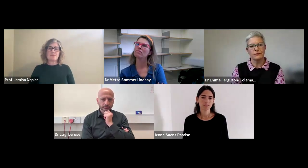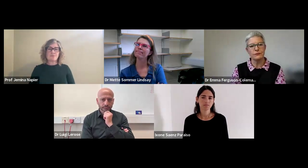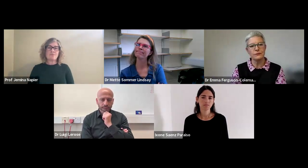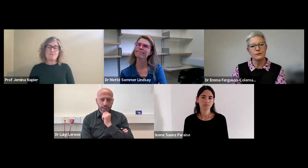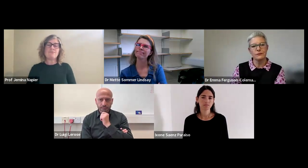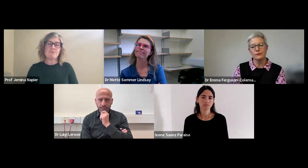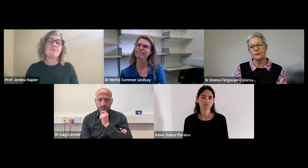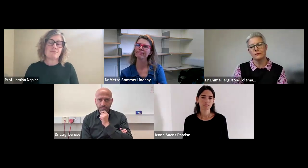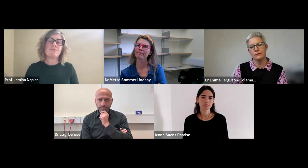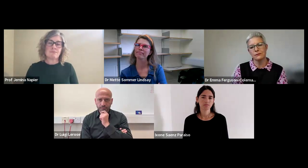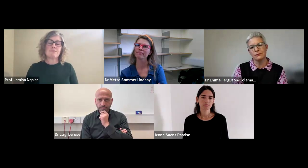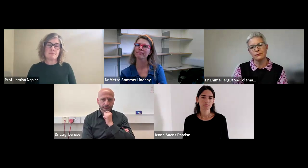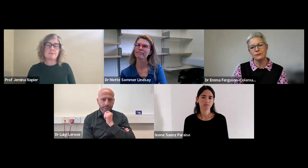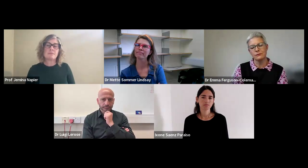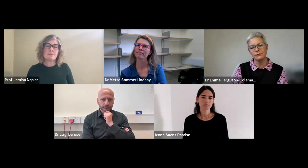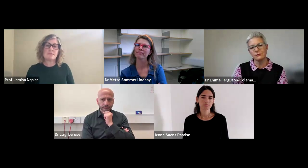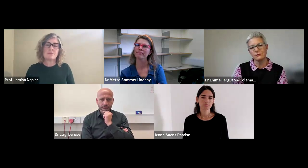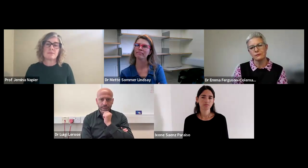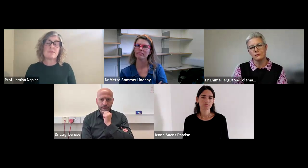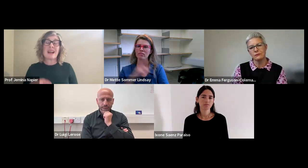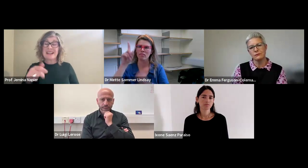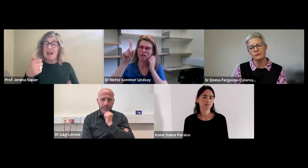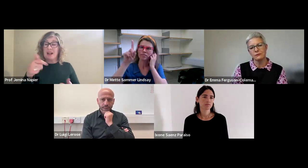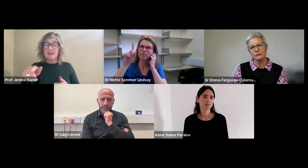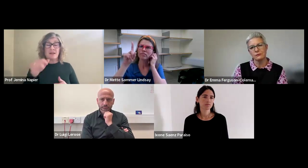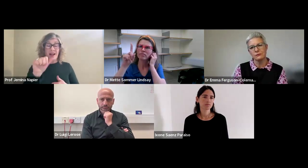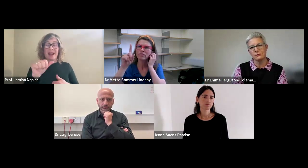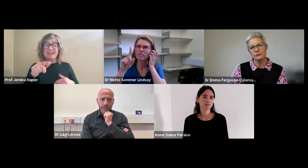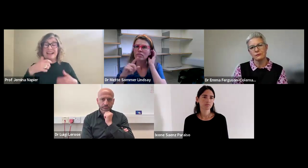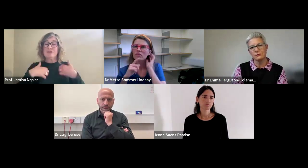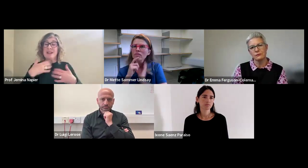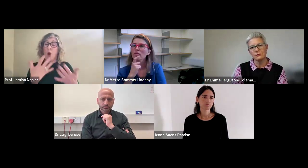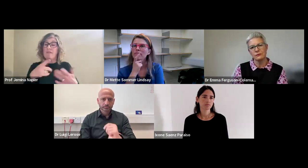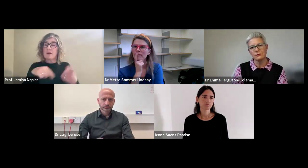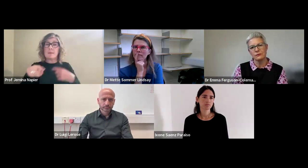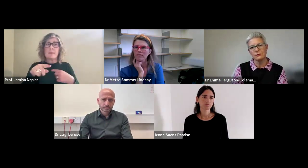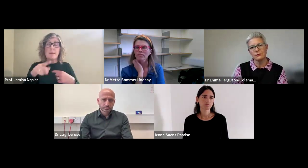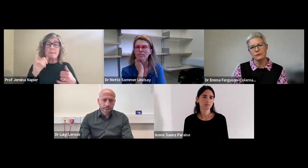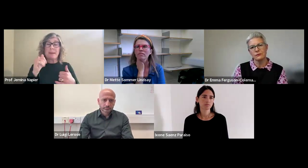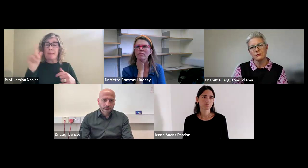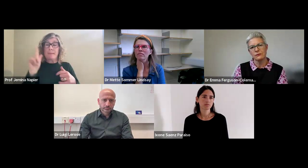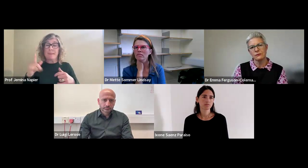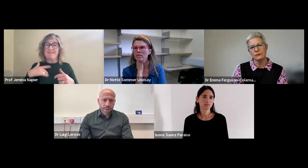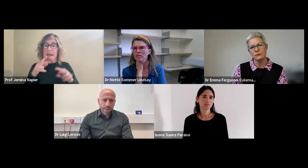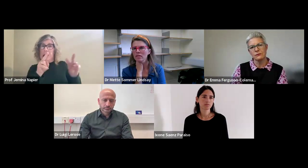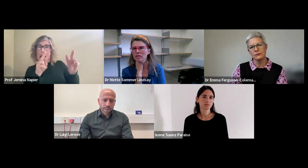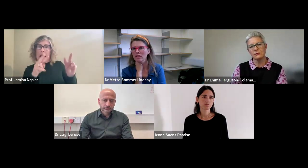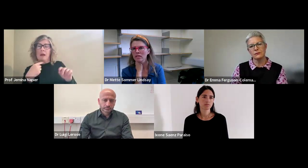what we bring alternative to qualifications. Jemina: yeah it's interesting because I think